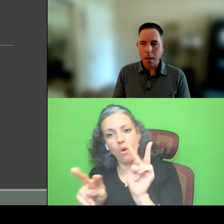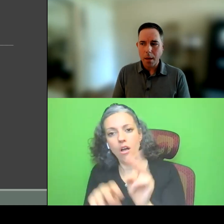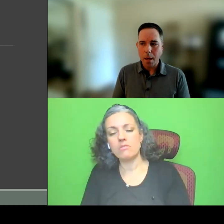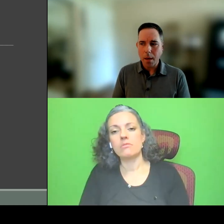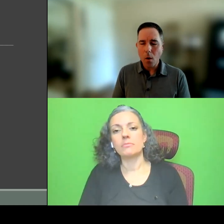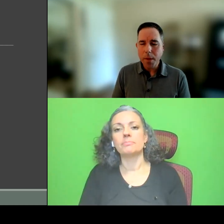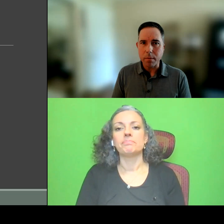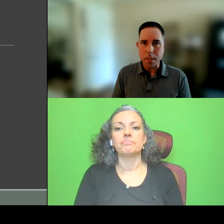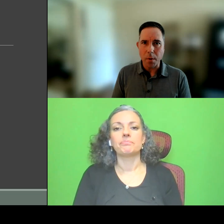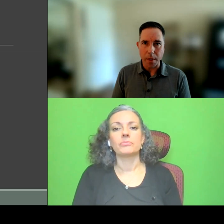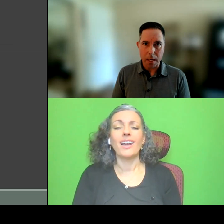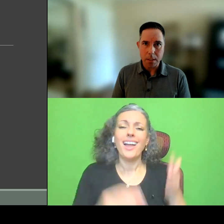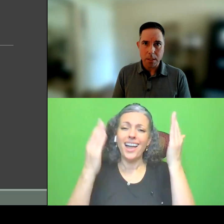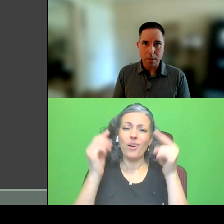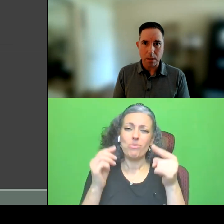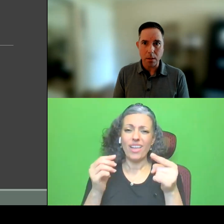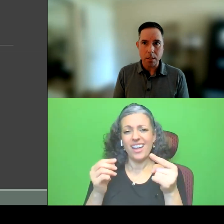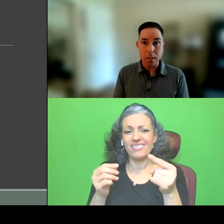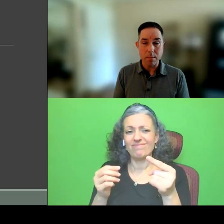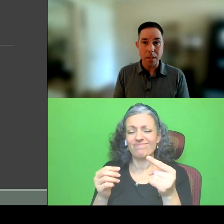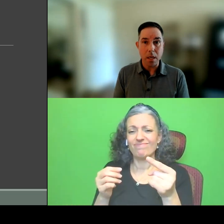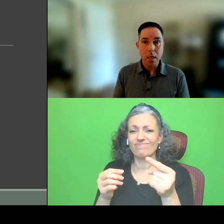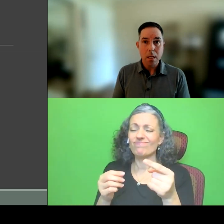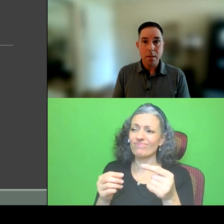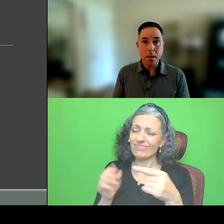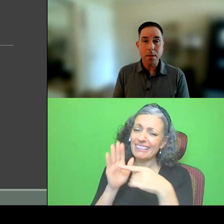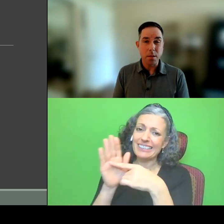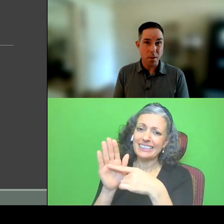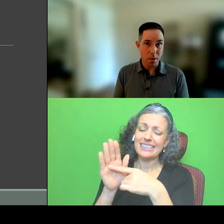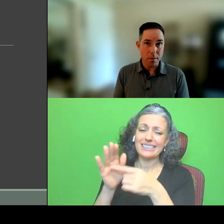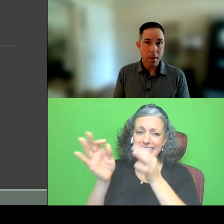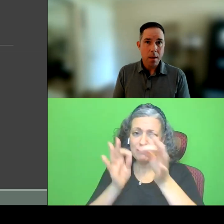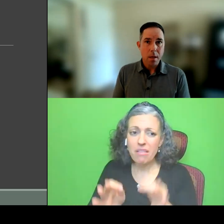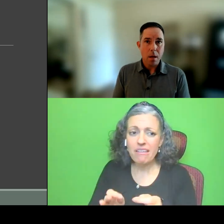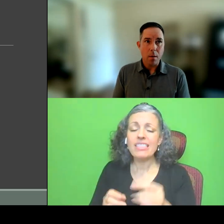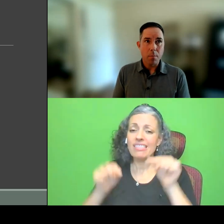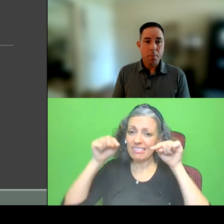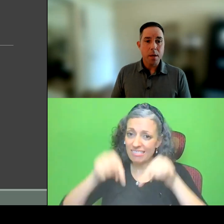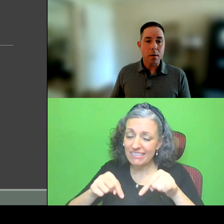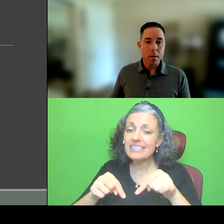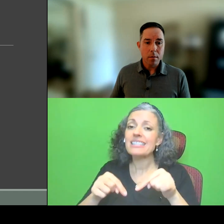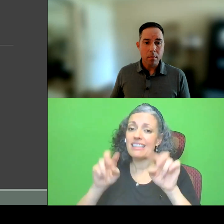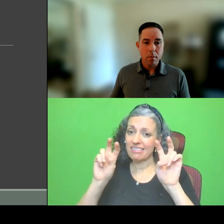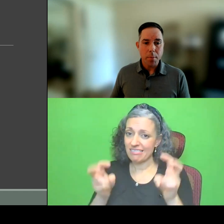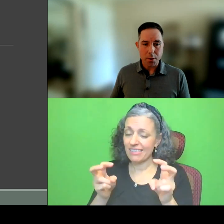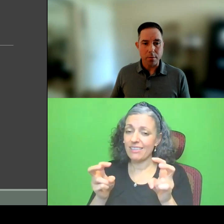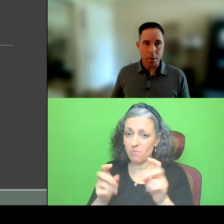I hope I've at least built a case to say look, this is something that does deserve a bigger picture view.